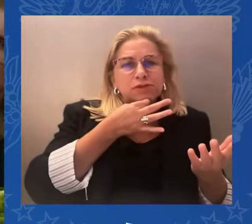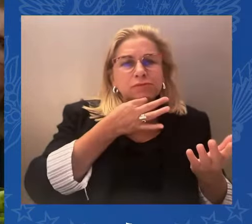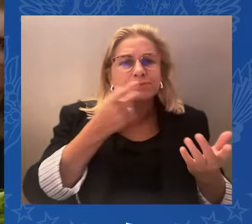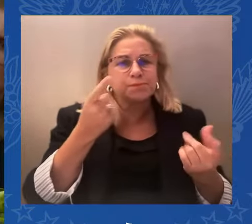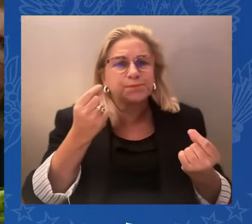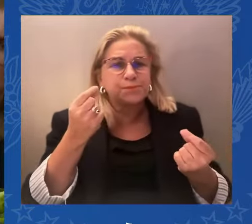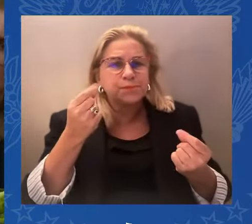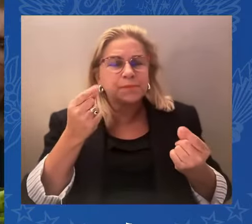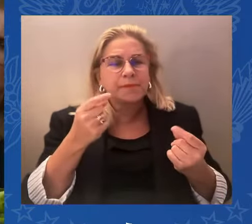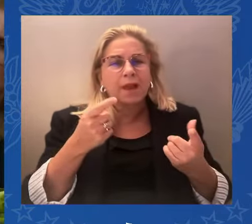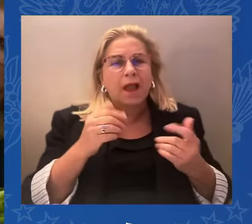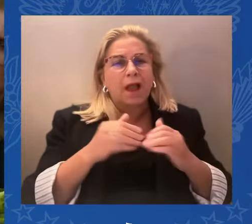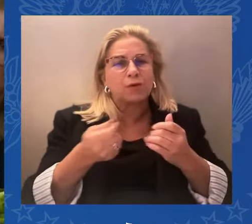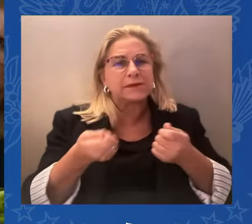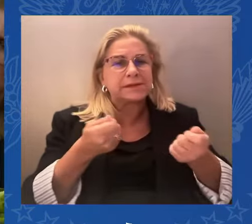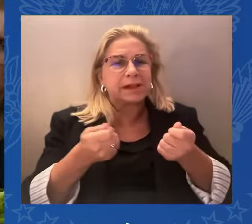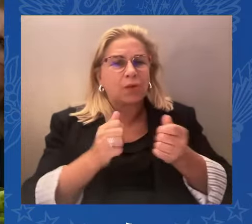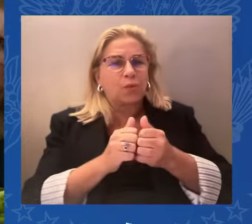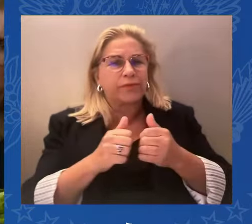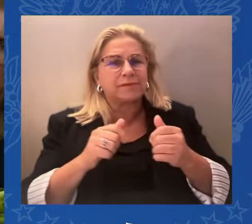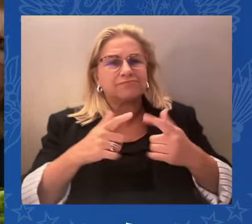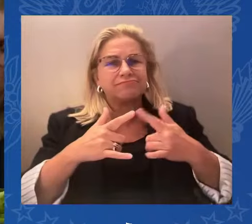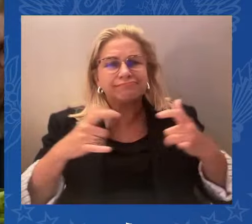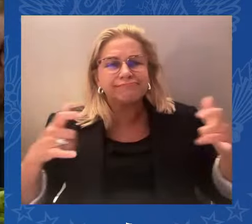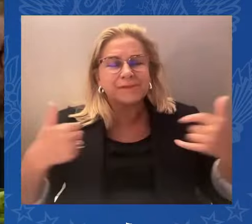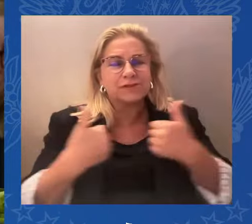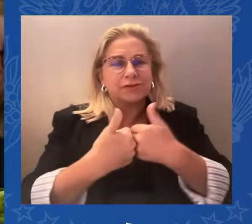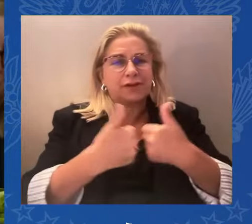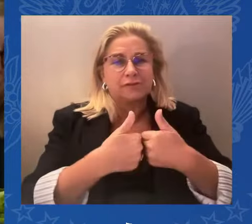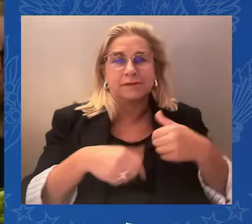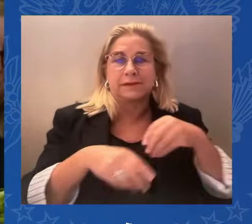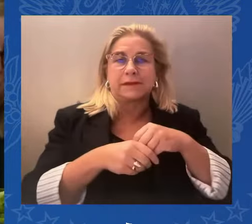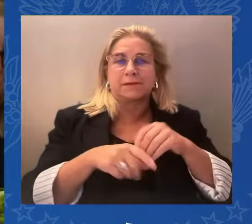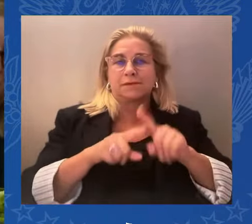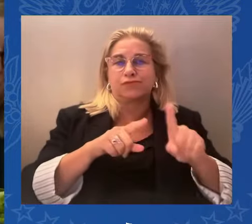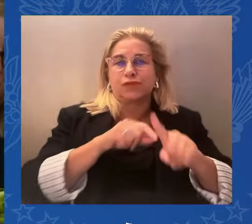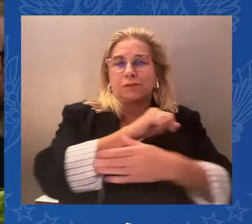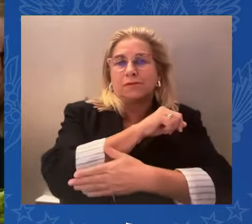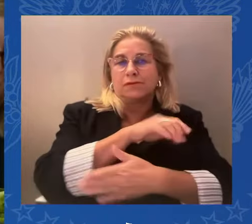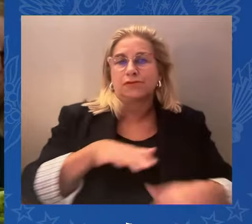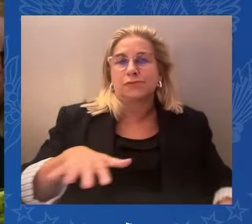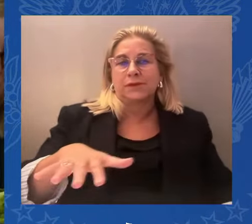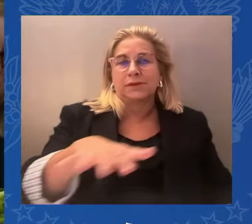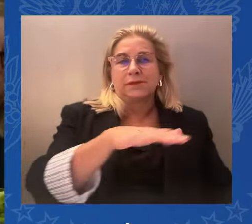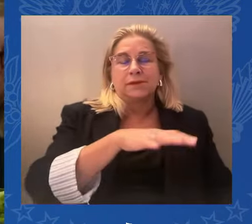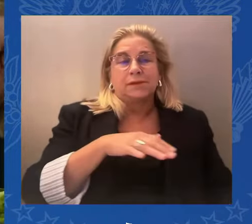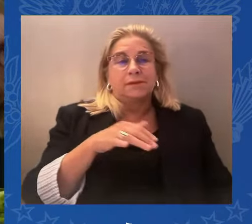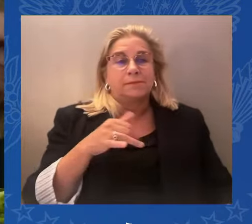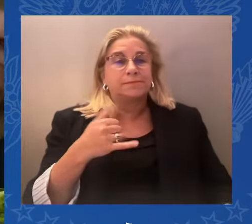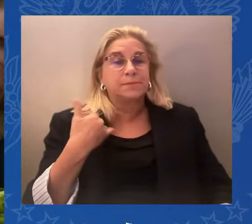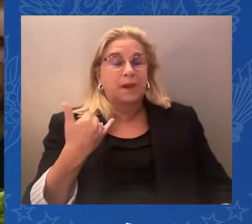and we ensure that we assert the view that national sovereignty is important,